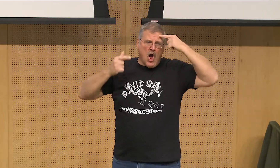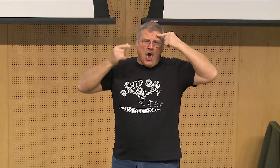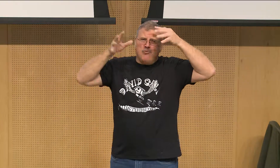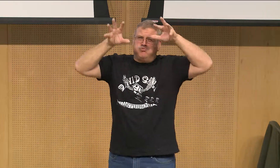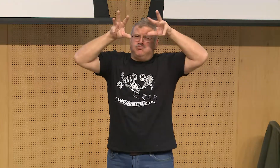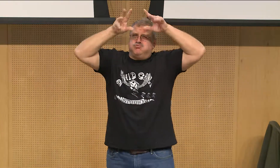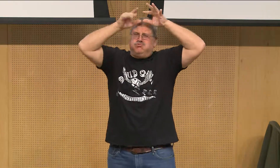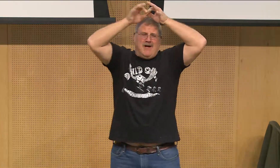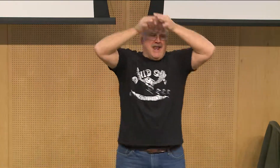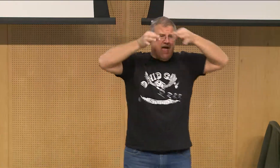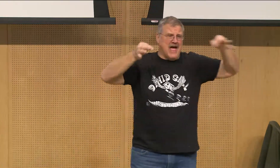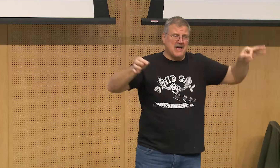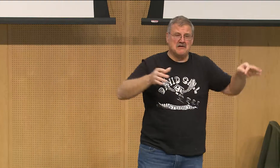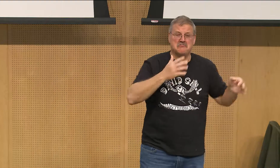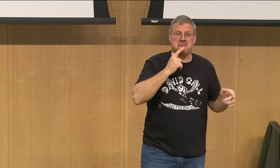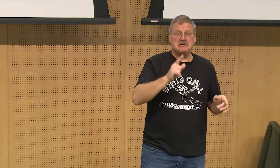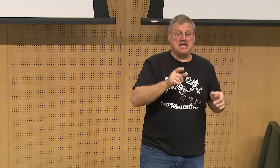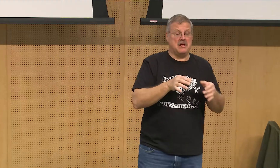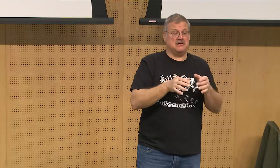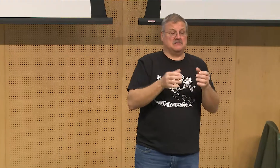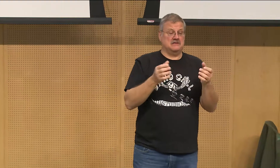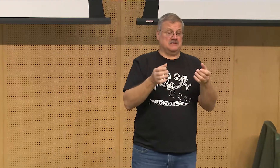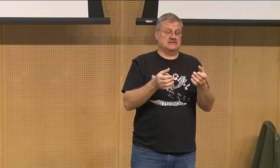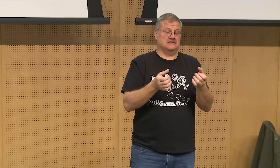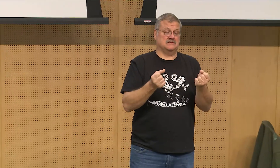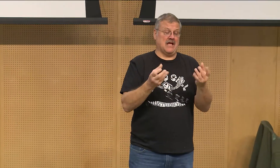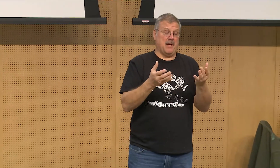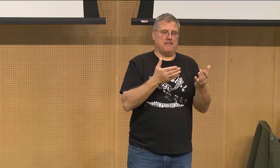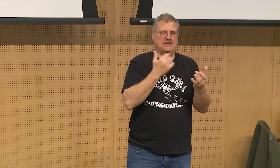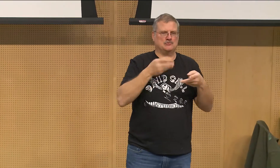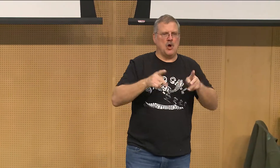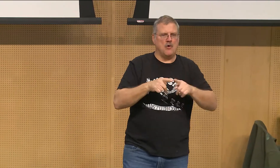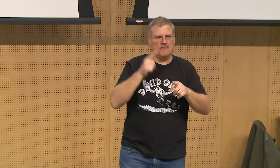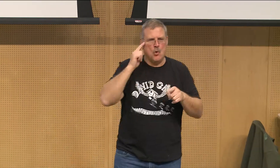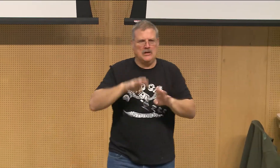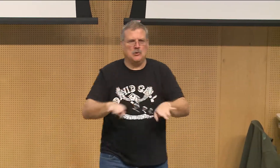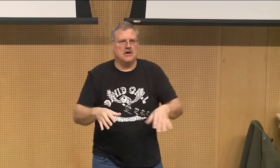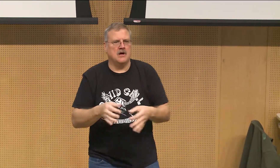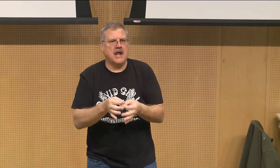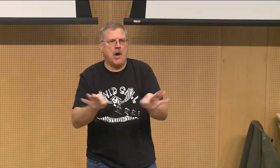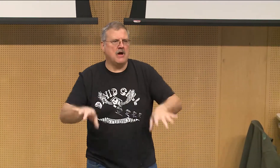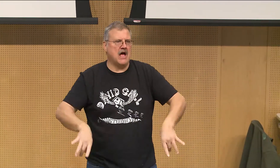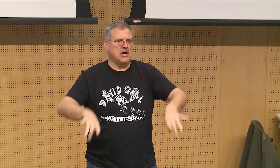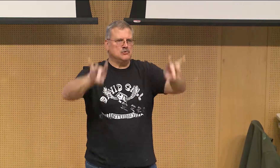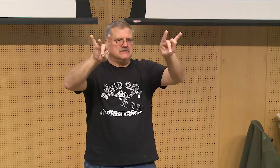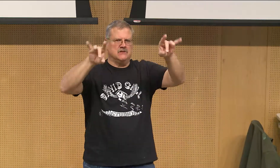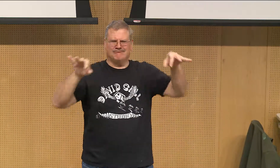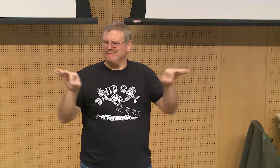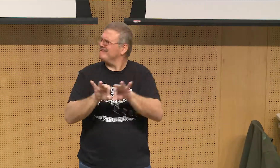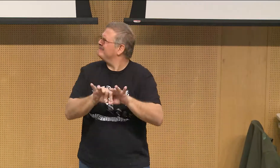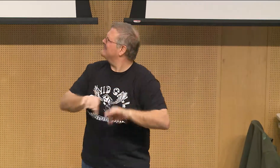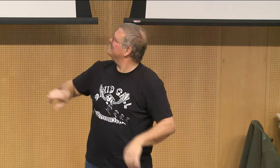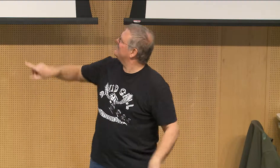the child will flourish and acquire language the same way children acquire language